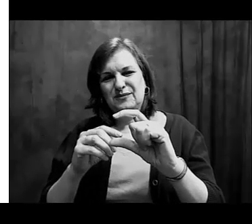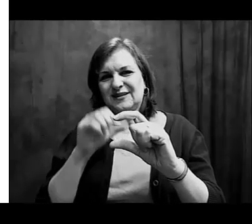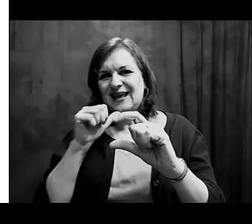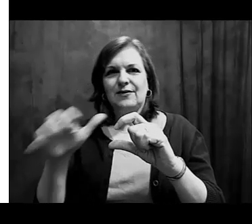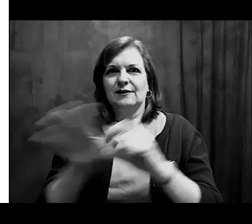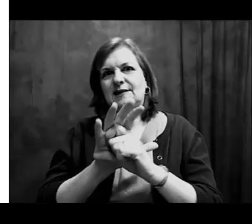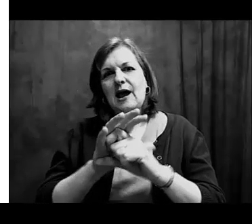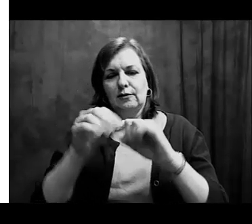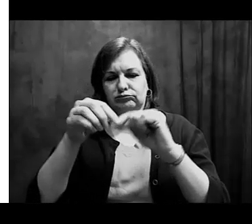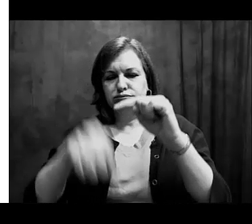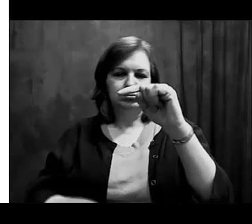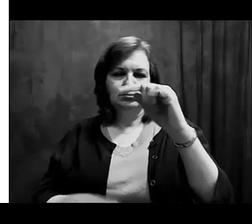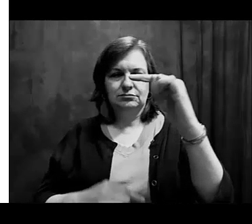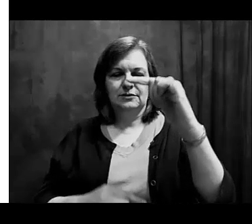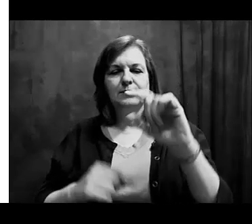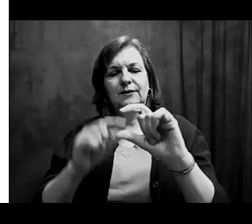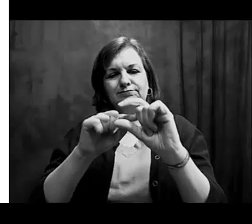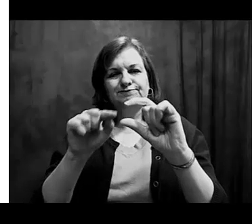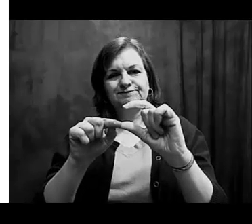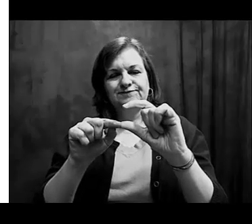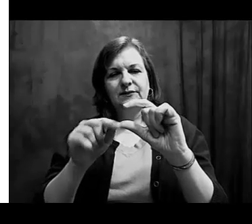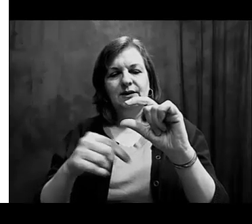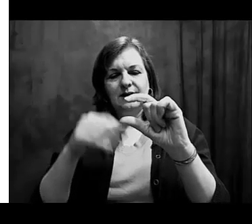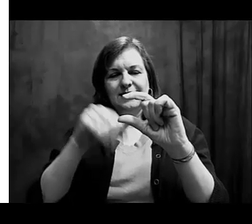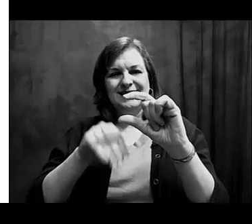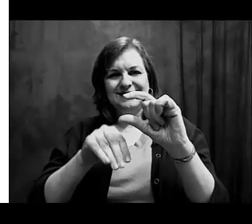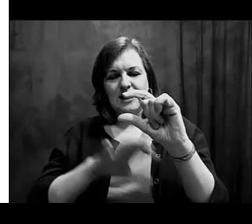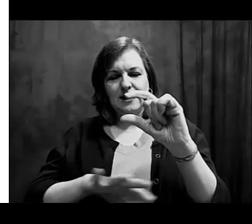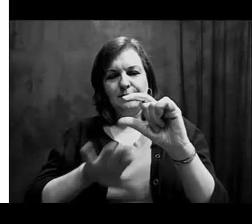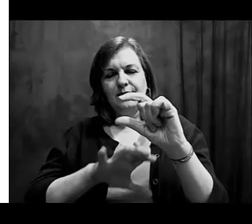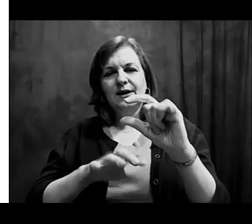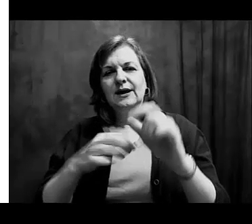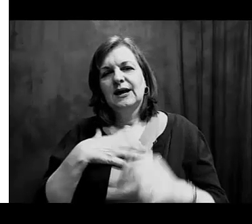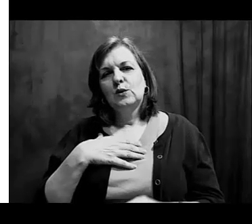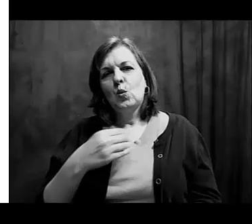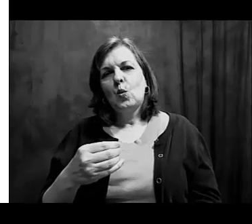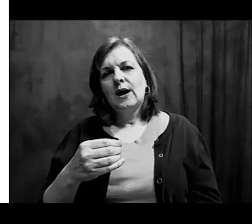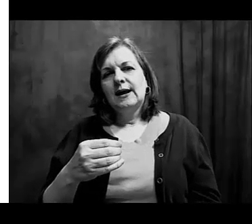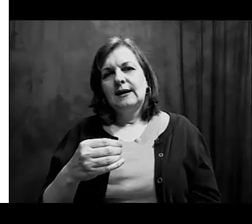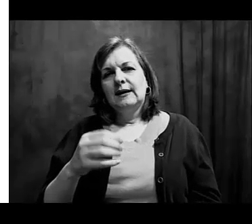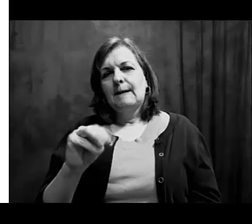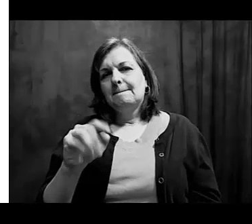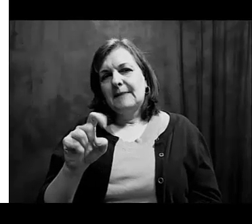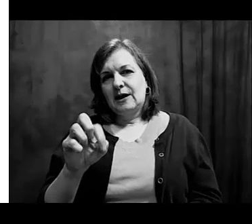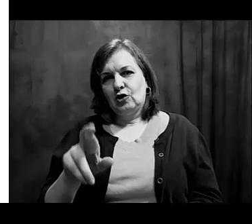inside your brain you have all white matter which is myleniated axons